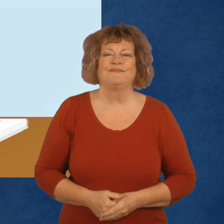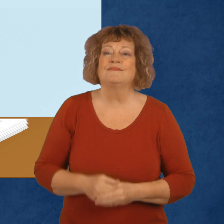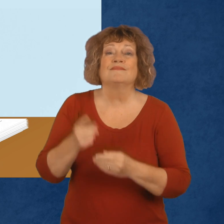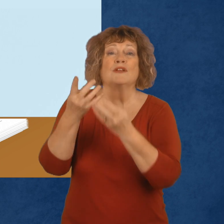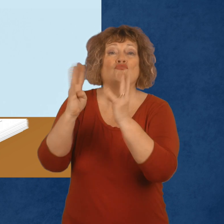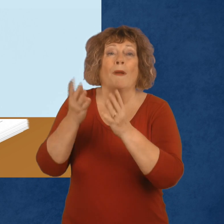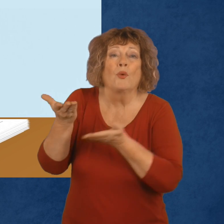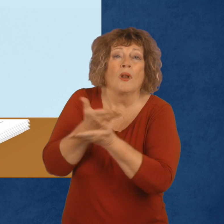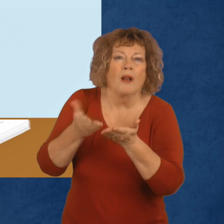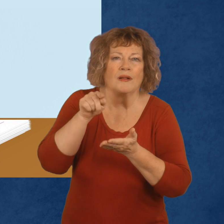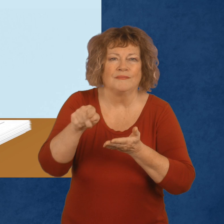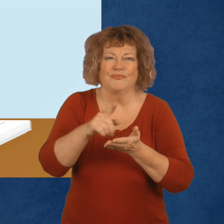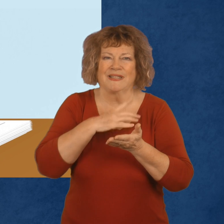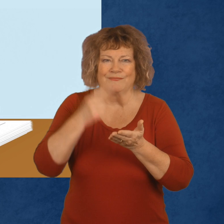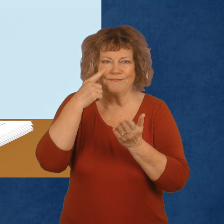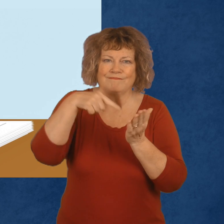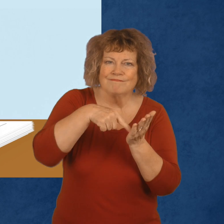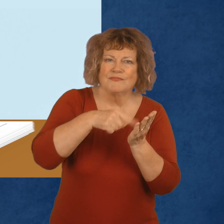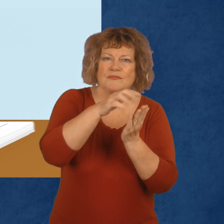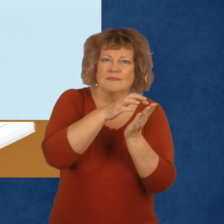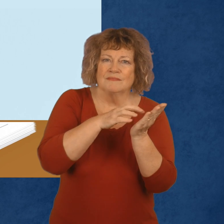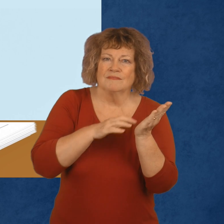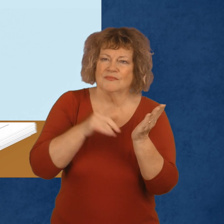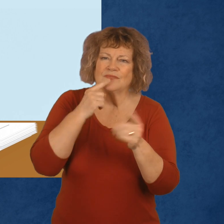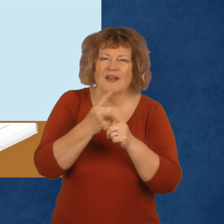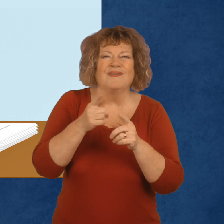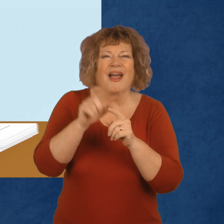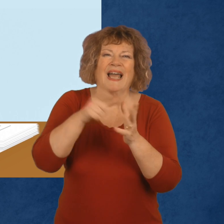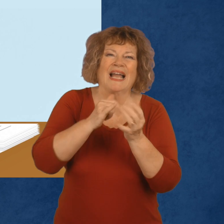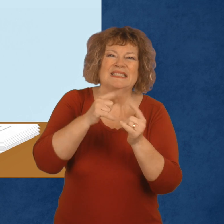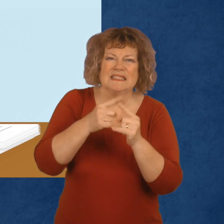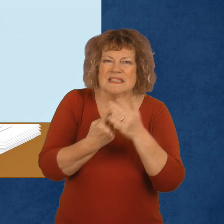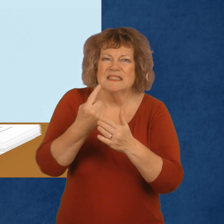You will need to provide the other side with any documents you intend to rely on in advance.